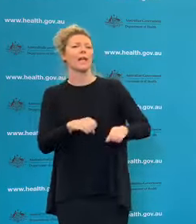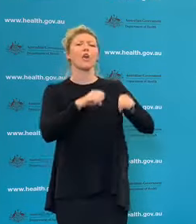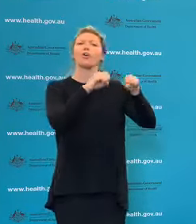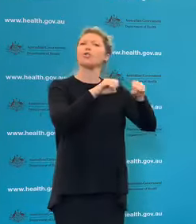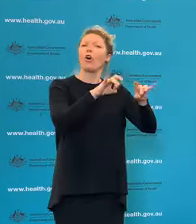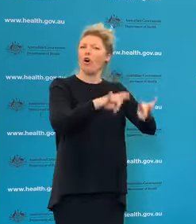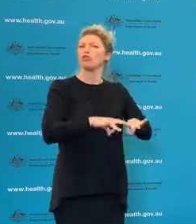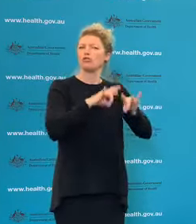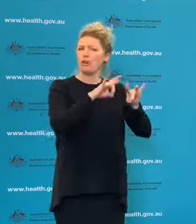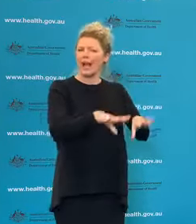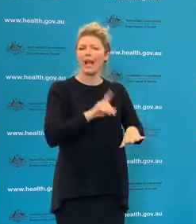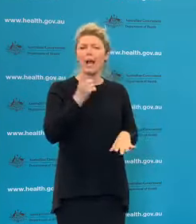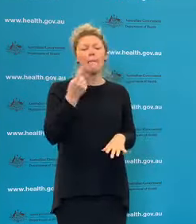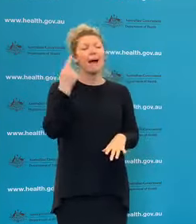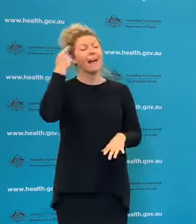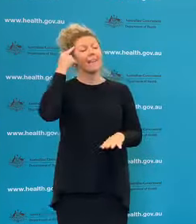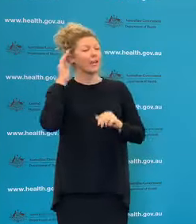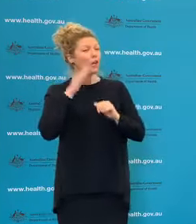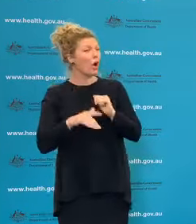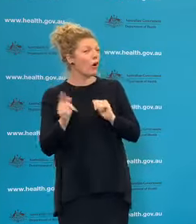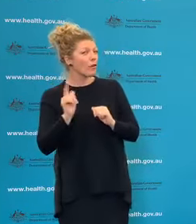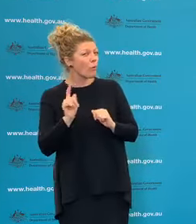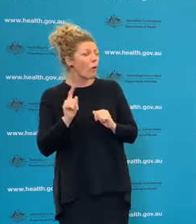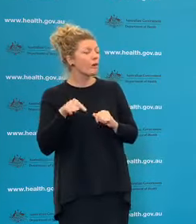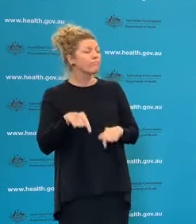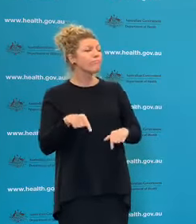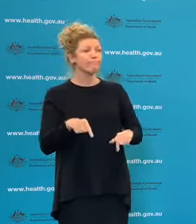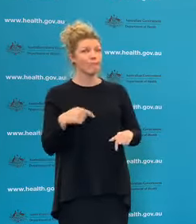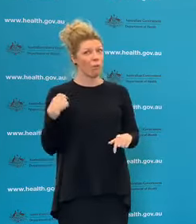the importance of maintaining this great achievement that we've made in